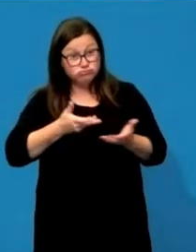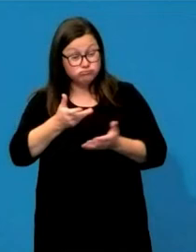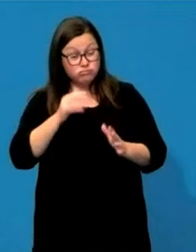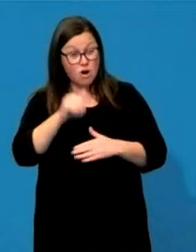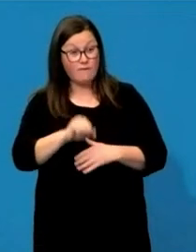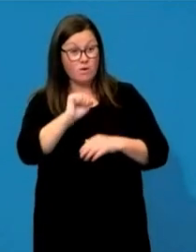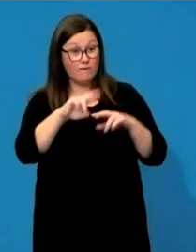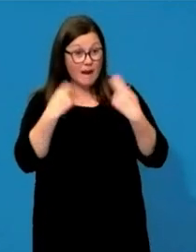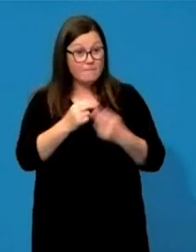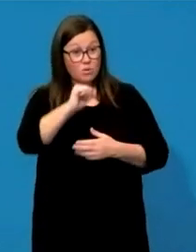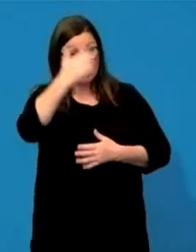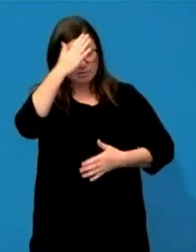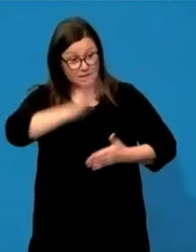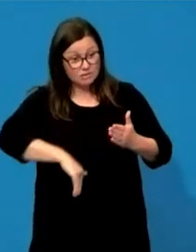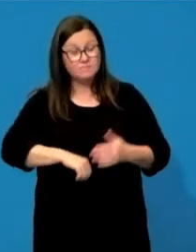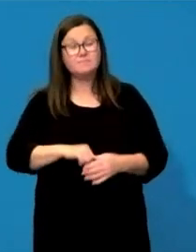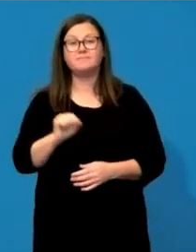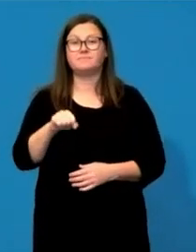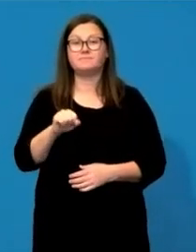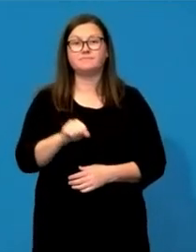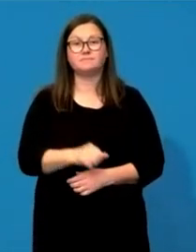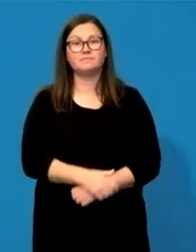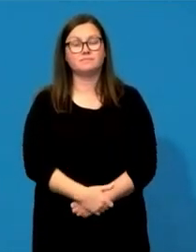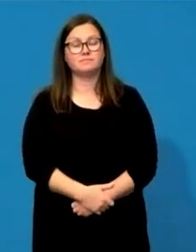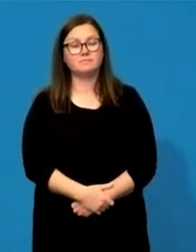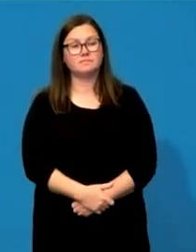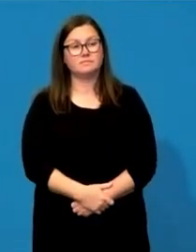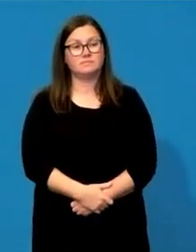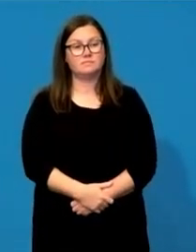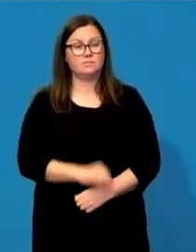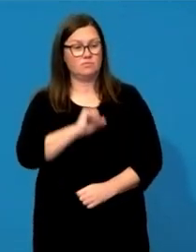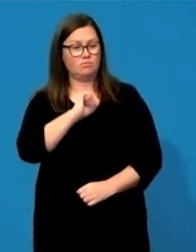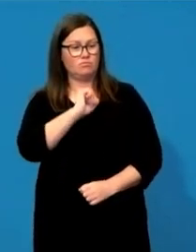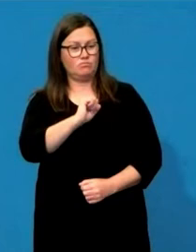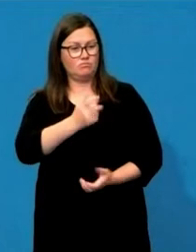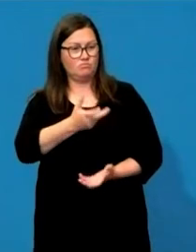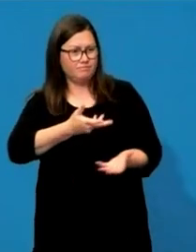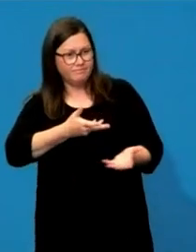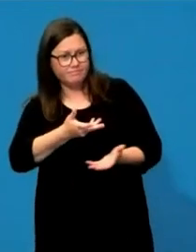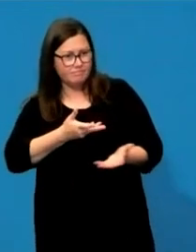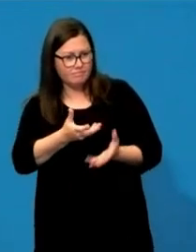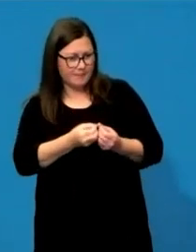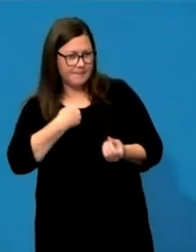And during those conversations, are the things that you told me true and